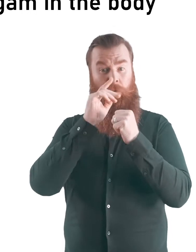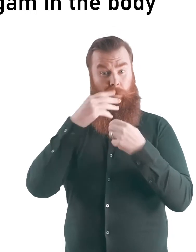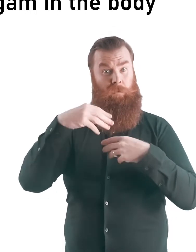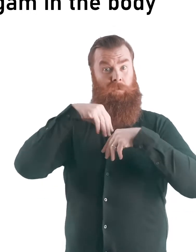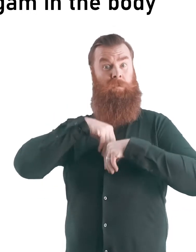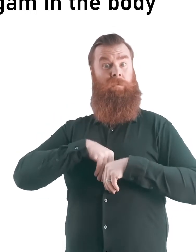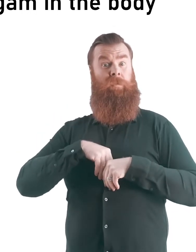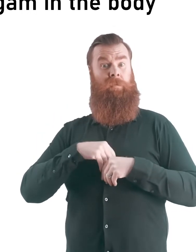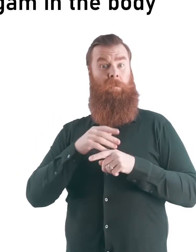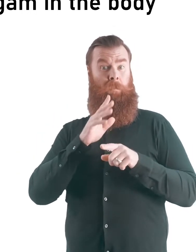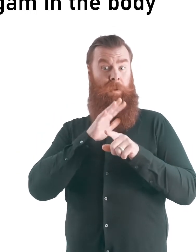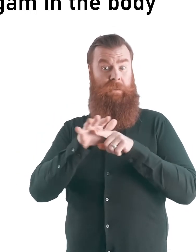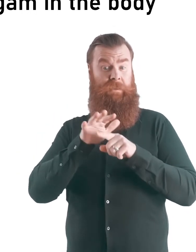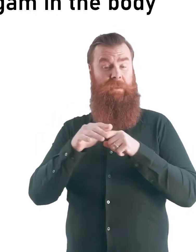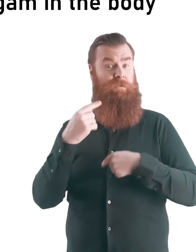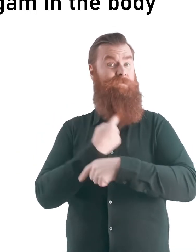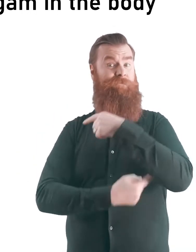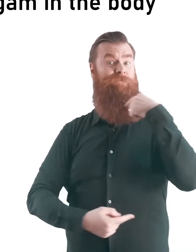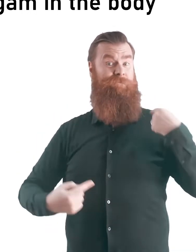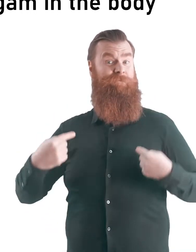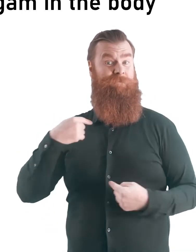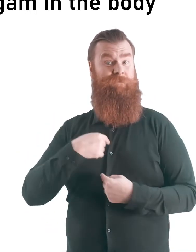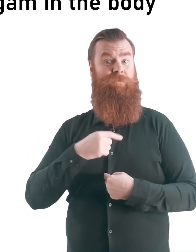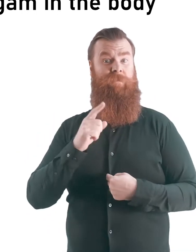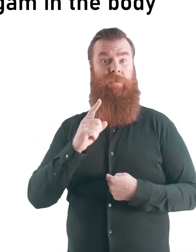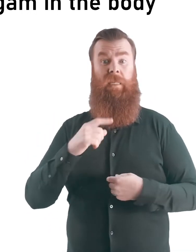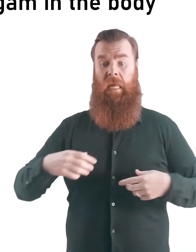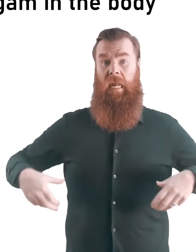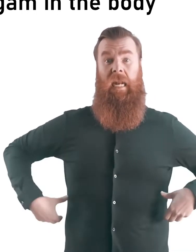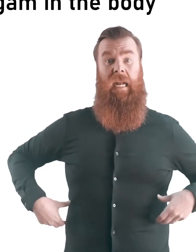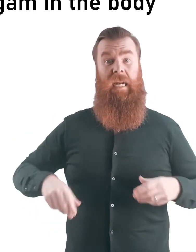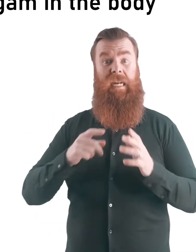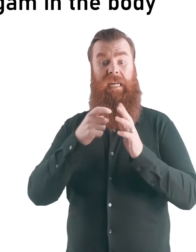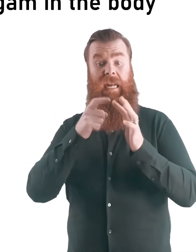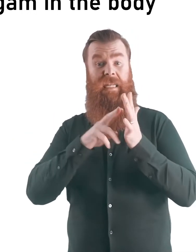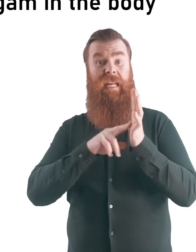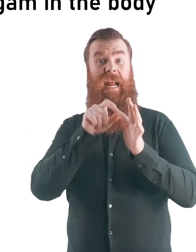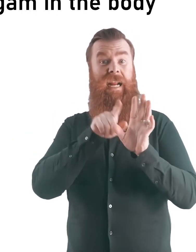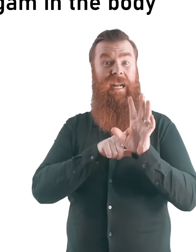however, the kidneys flush this mercury out of the body in urine.